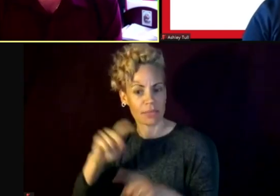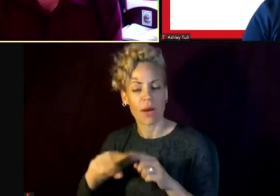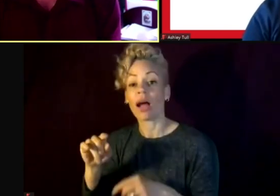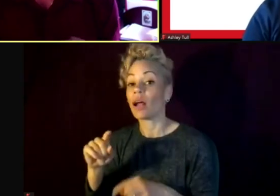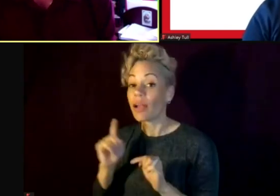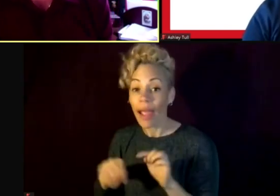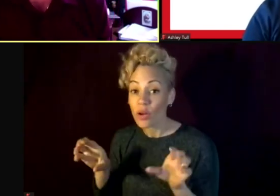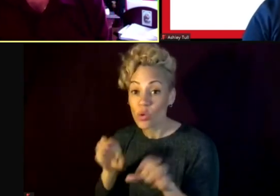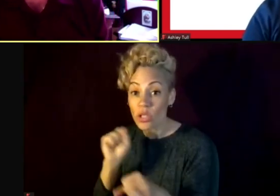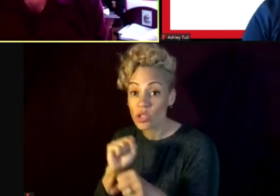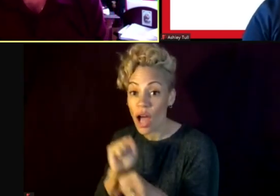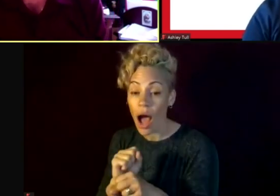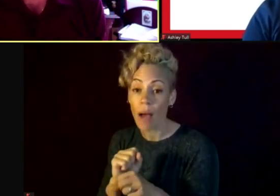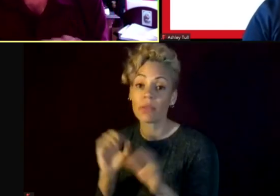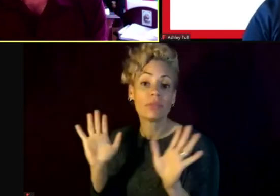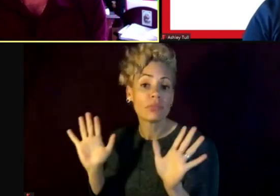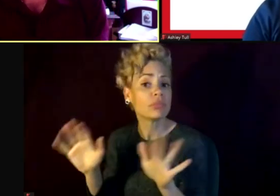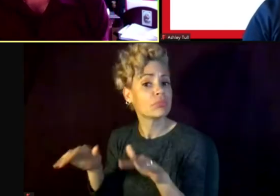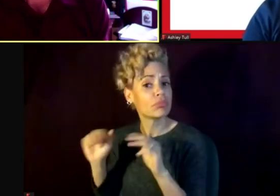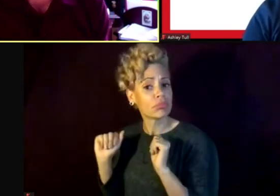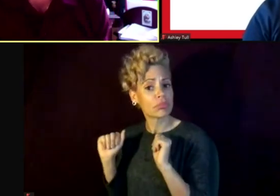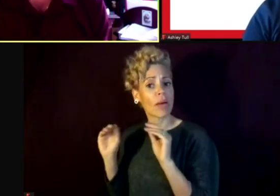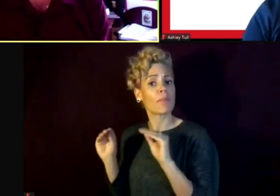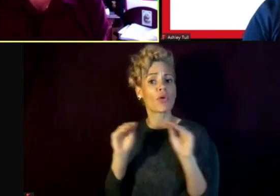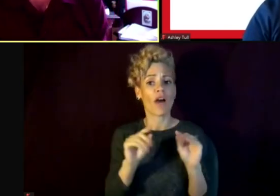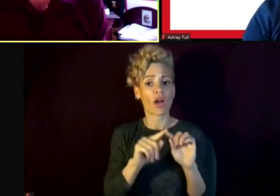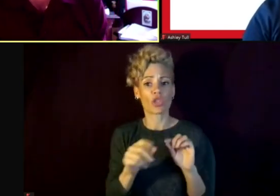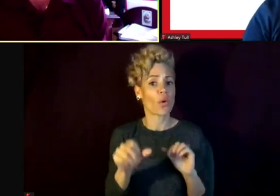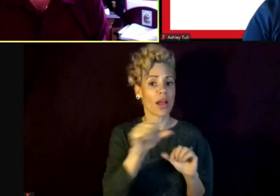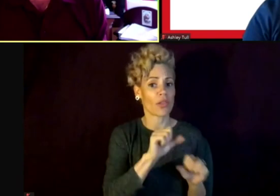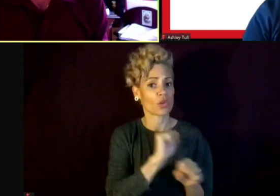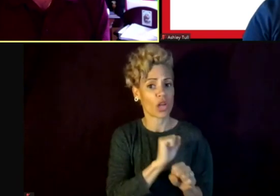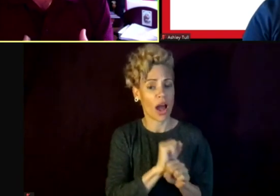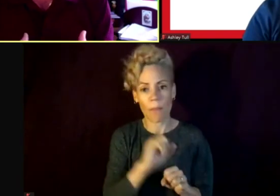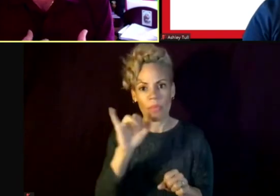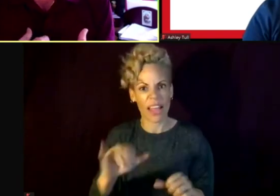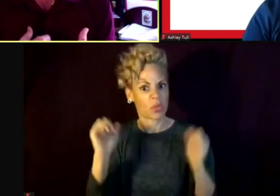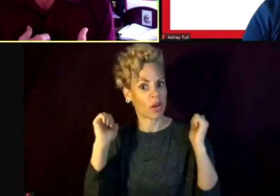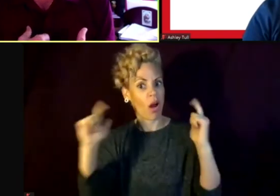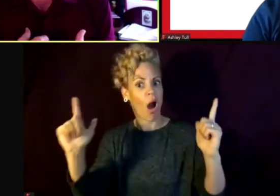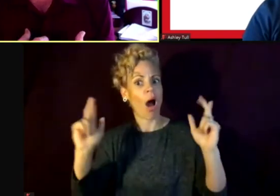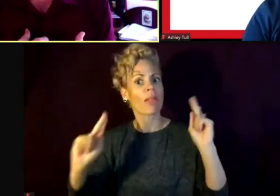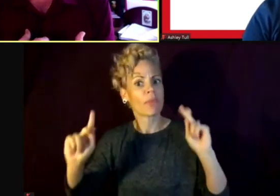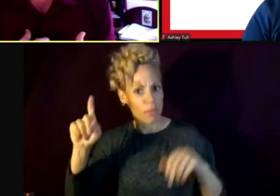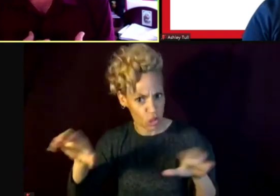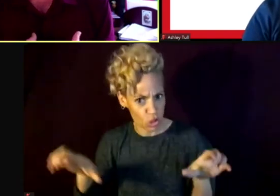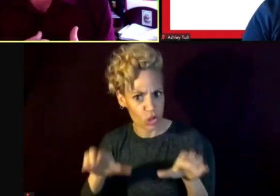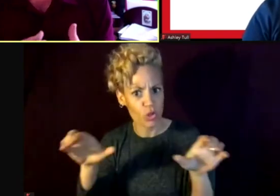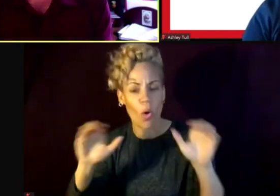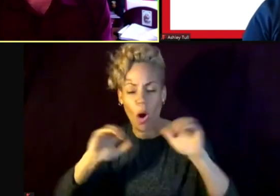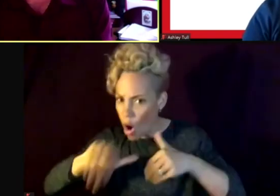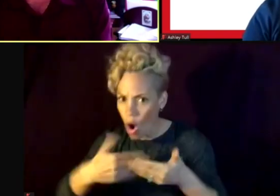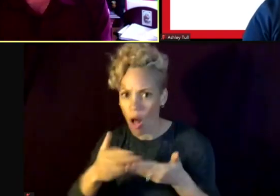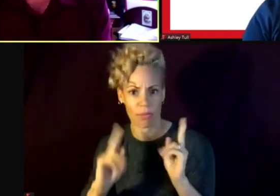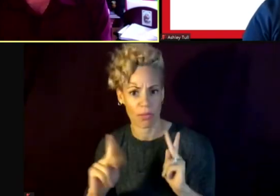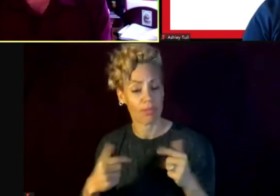then you should move on to another job. That's what everybody else has to do. And I don't wanna be treated any differently